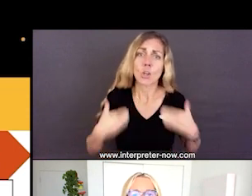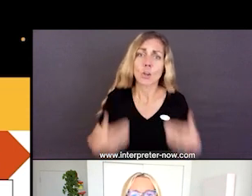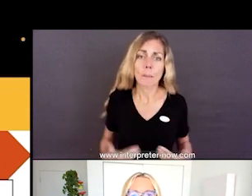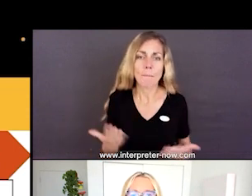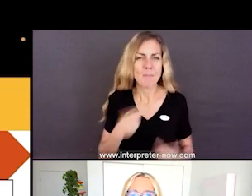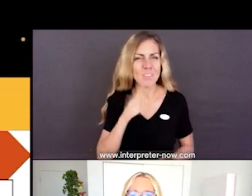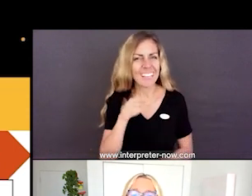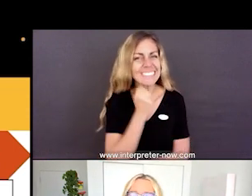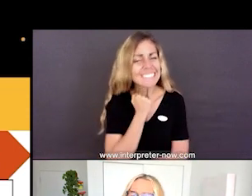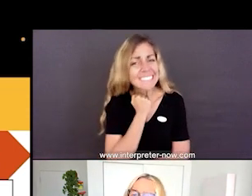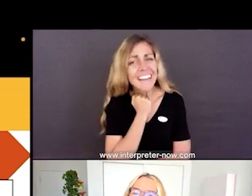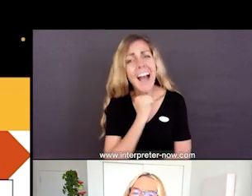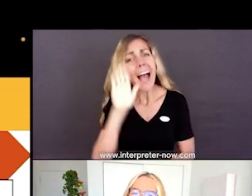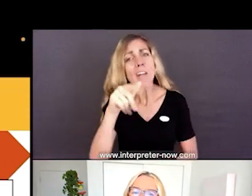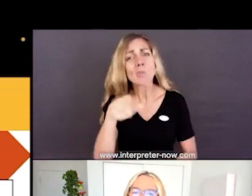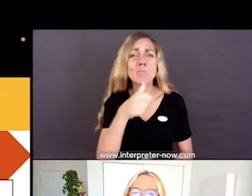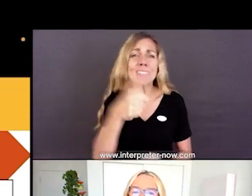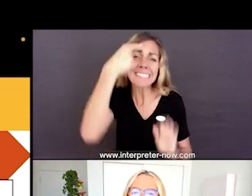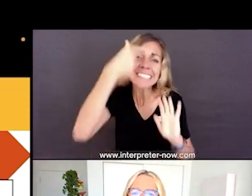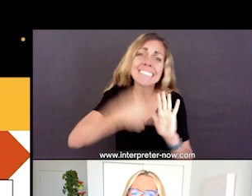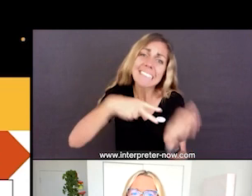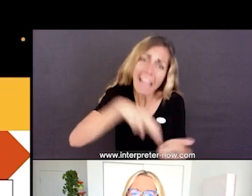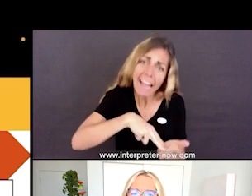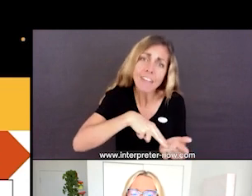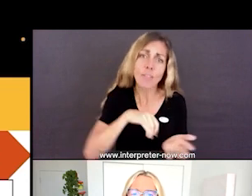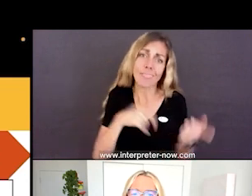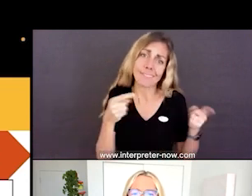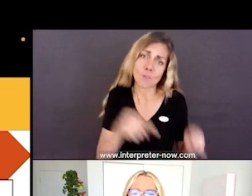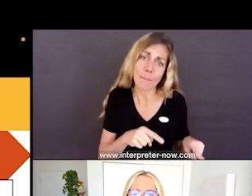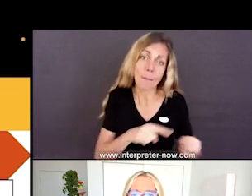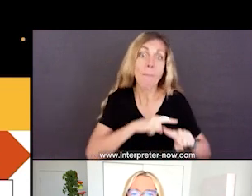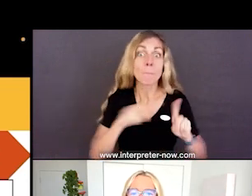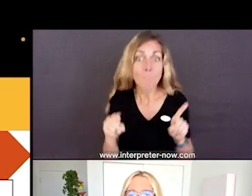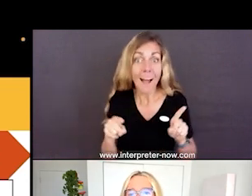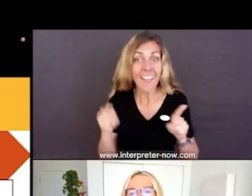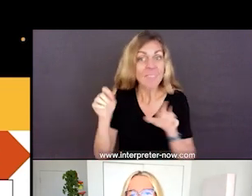You might say something like, "I know you didn't intend for this, but this is how that